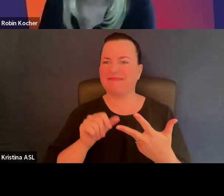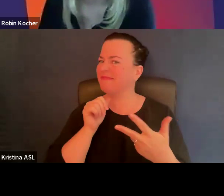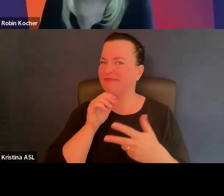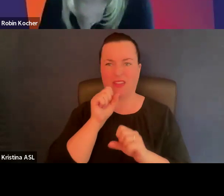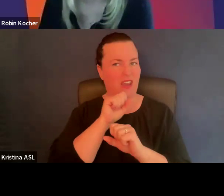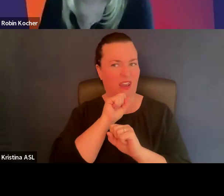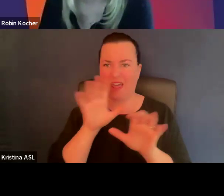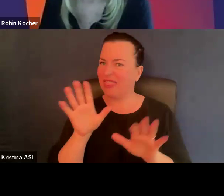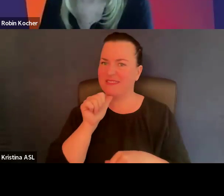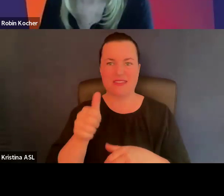but I'm excited to learn.